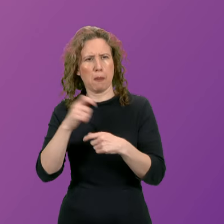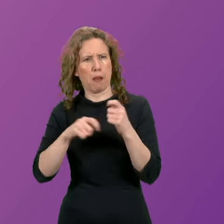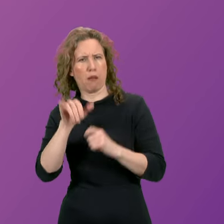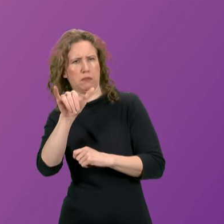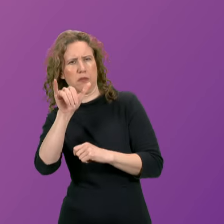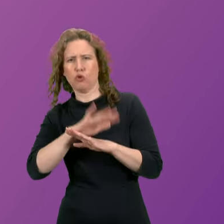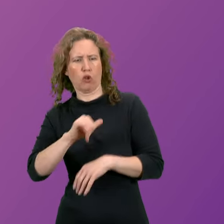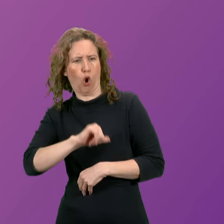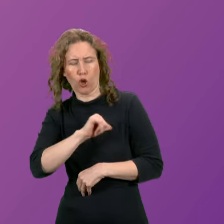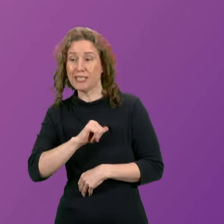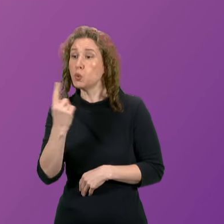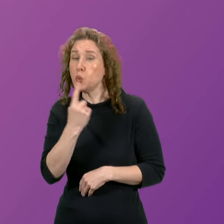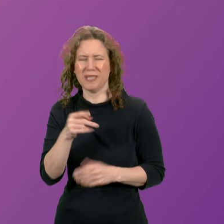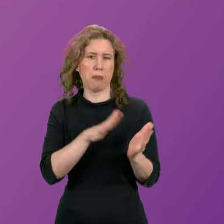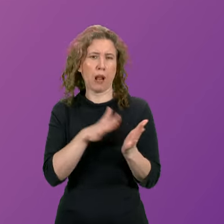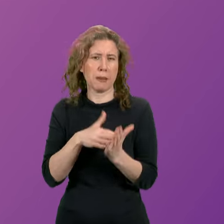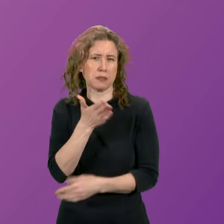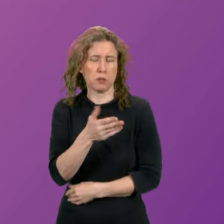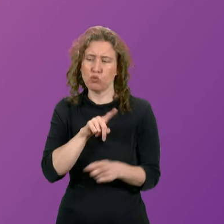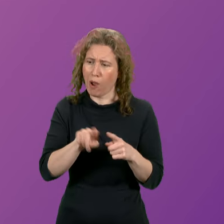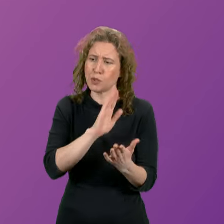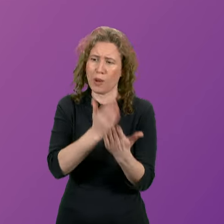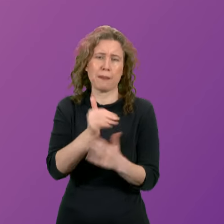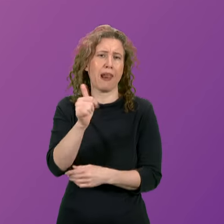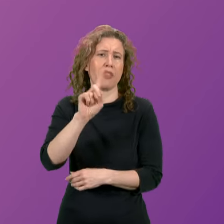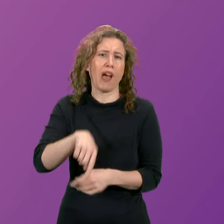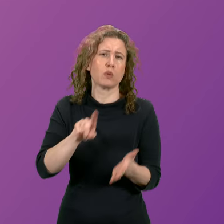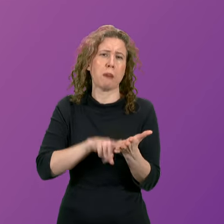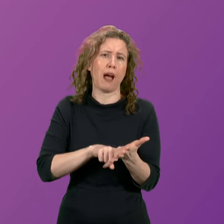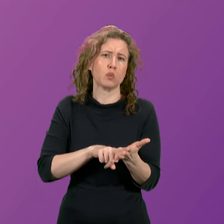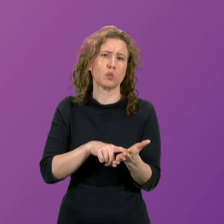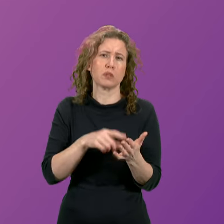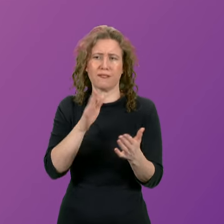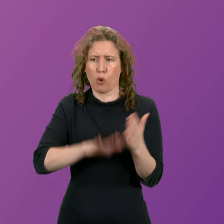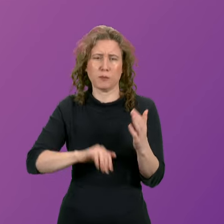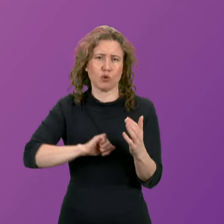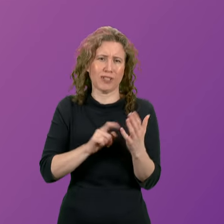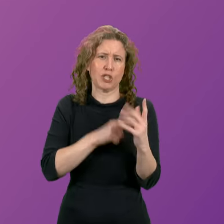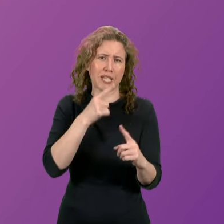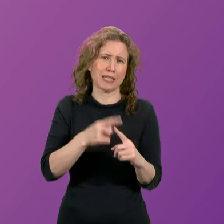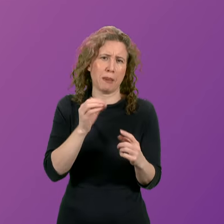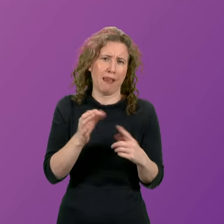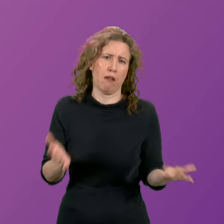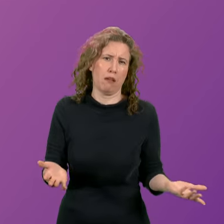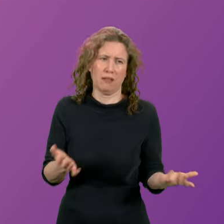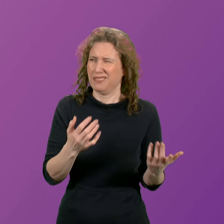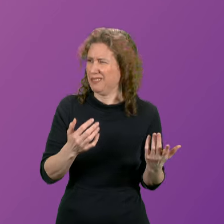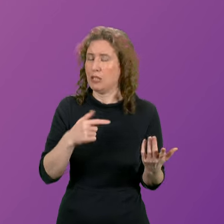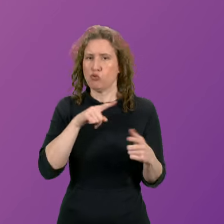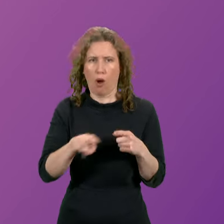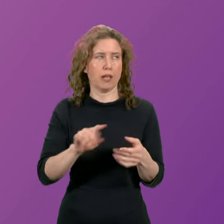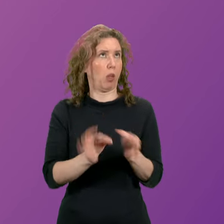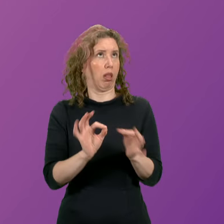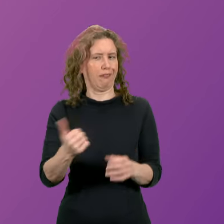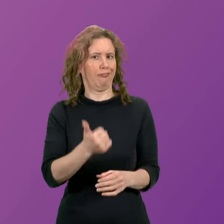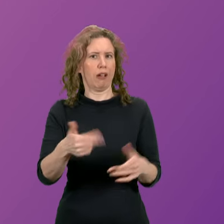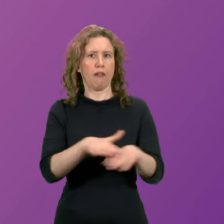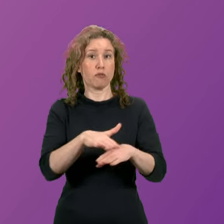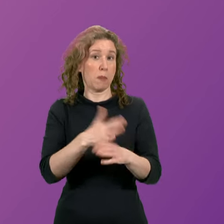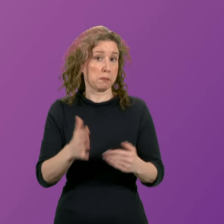it is a member who tried to claim £11,000 from the Scottish taxpayer and get away with it.